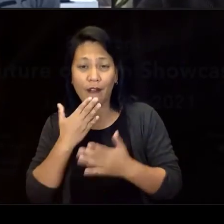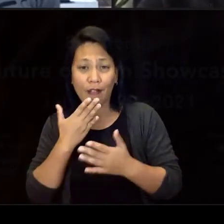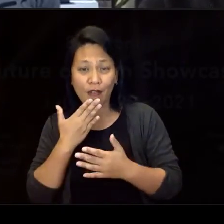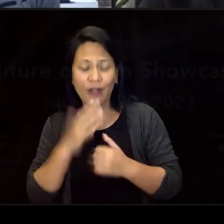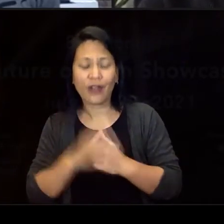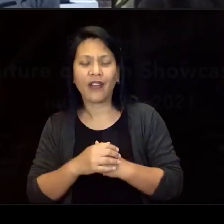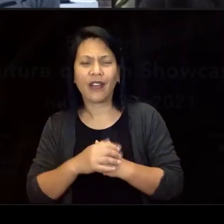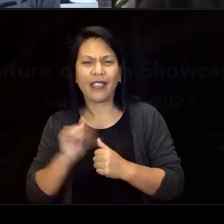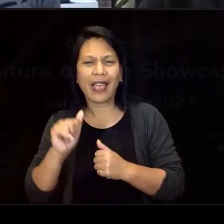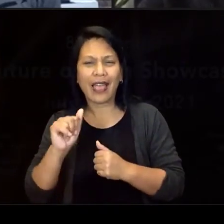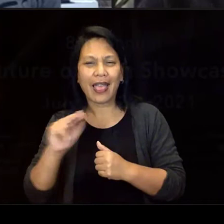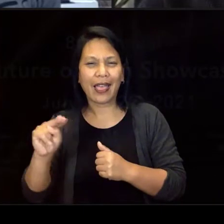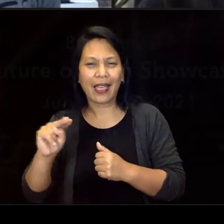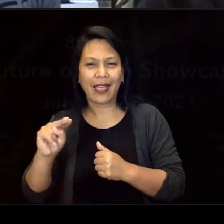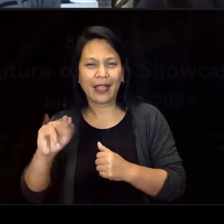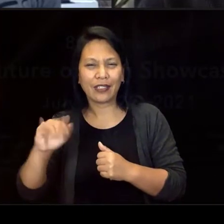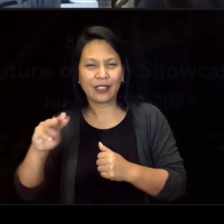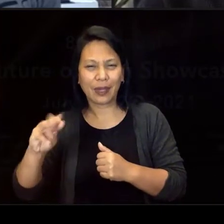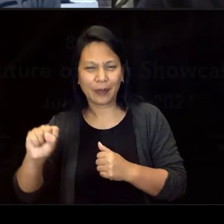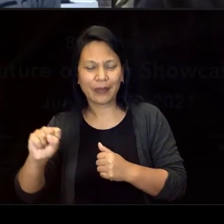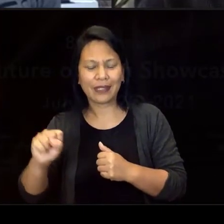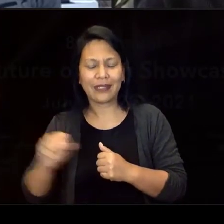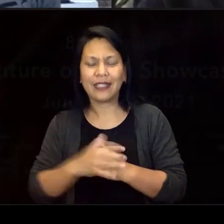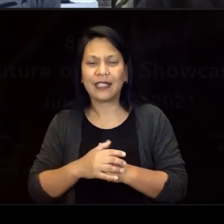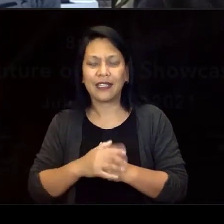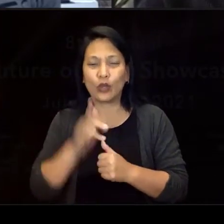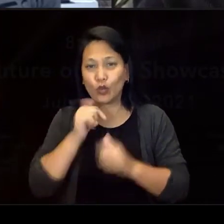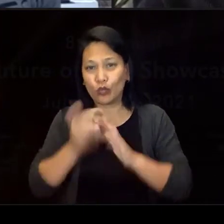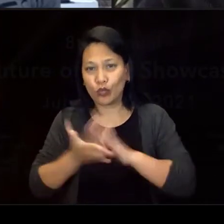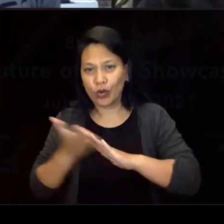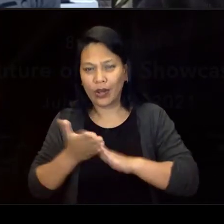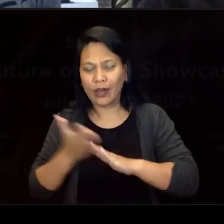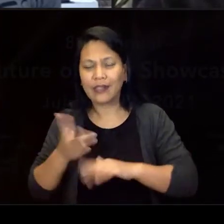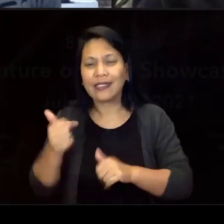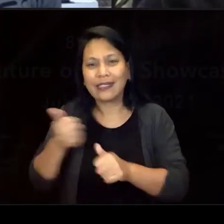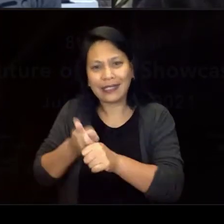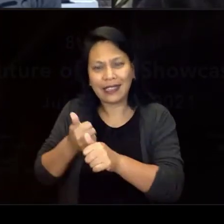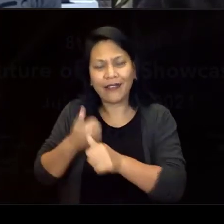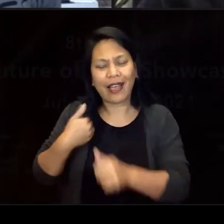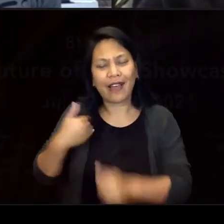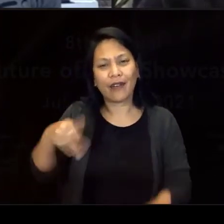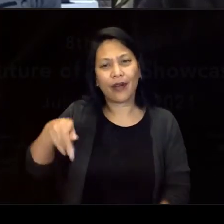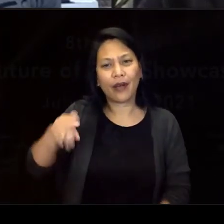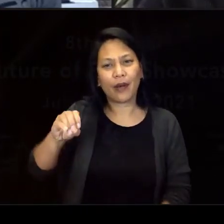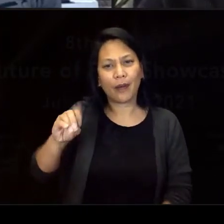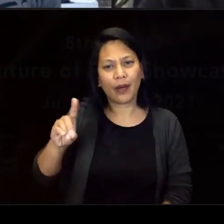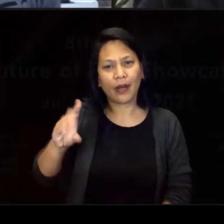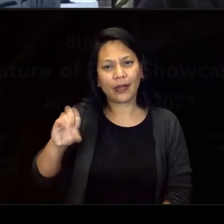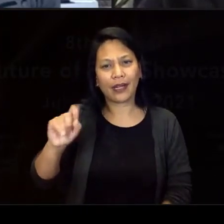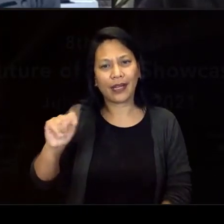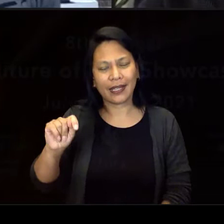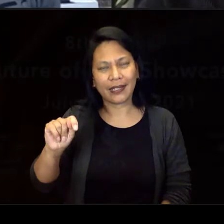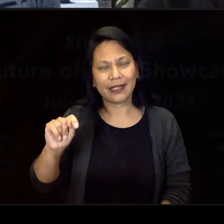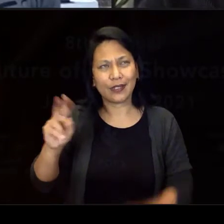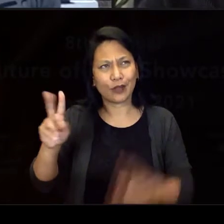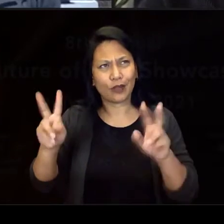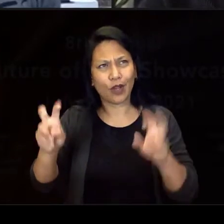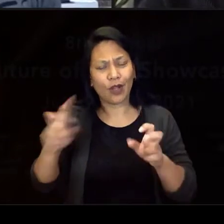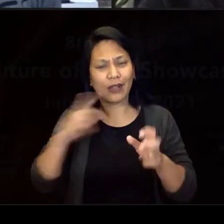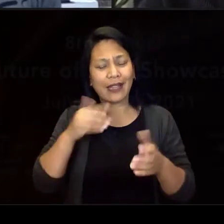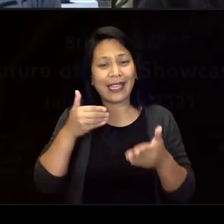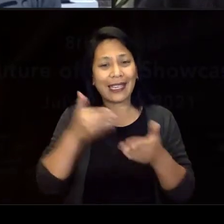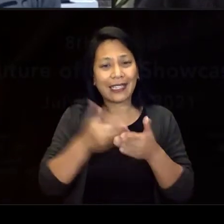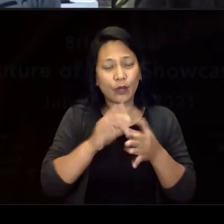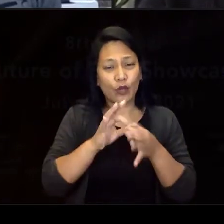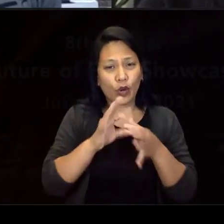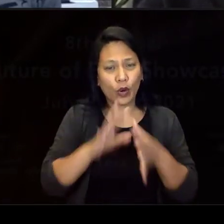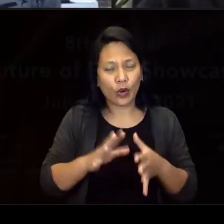She has, if you're interested, a podcast called Intimacy Choreographers in Conversation with Carly Weckstein.